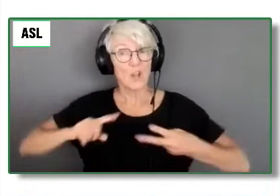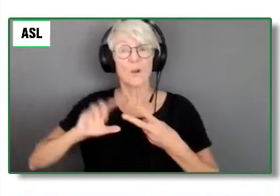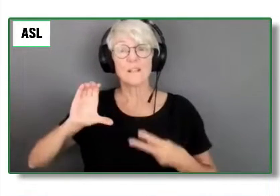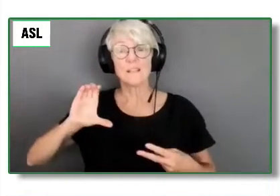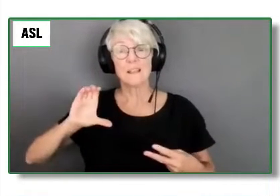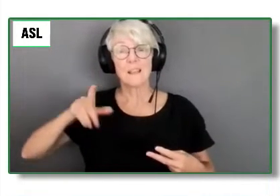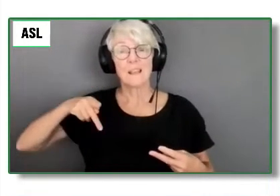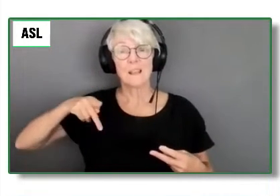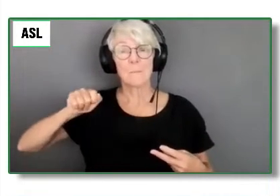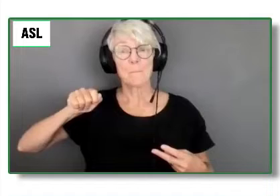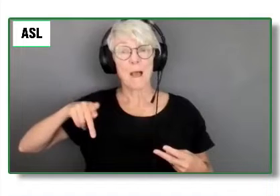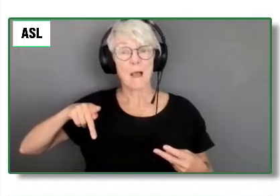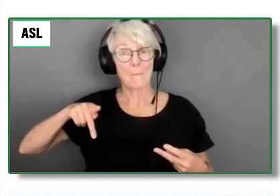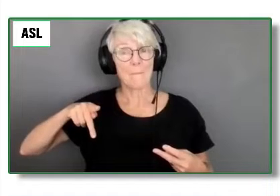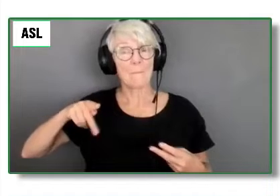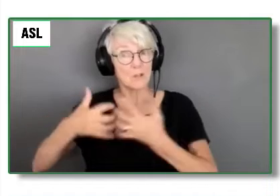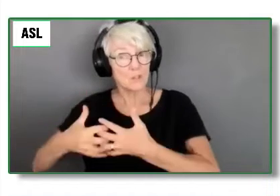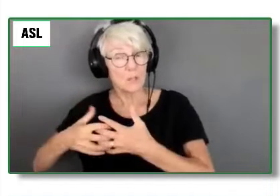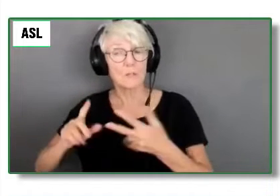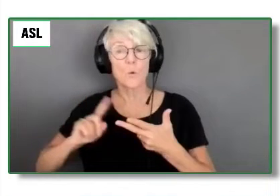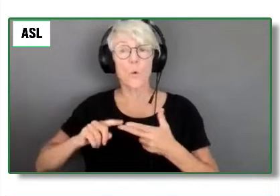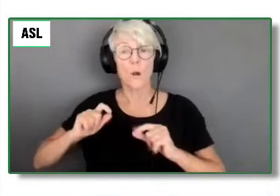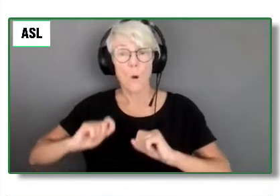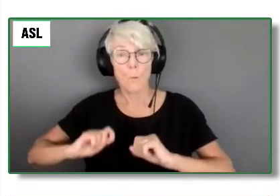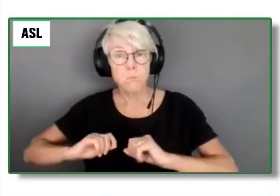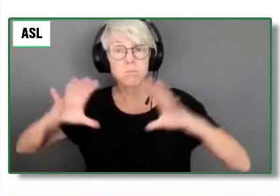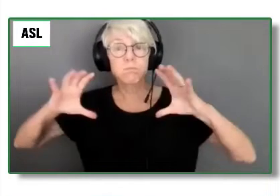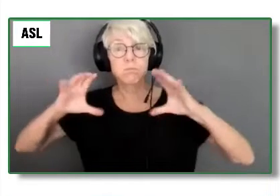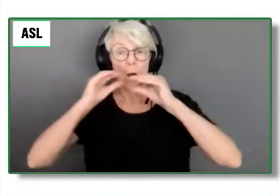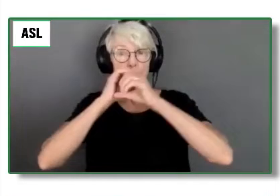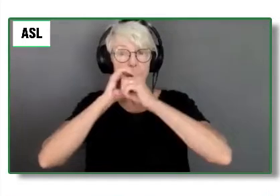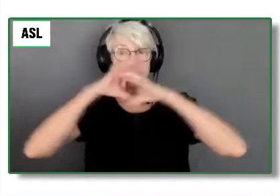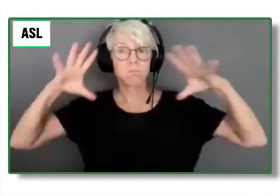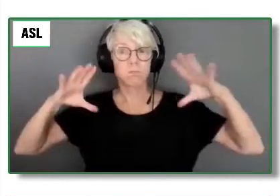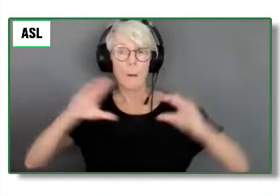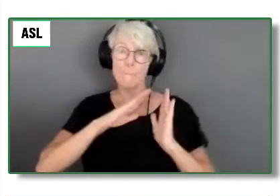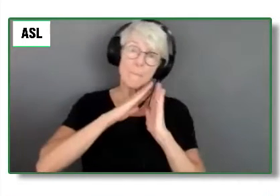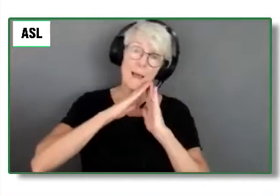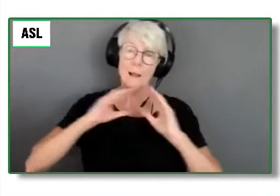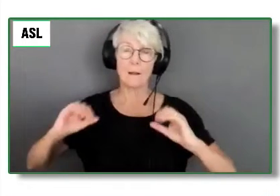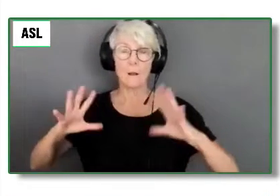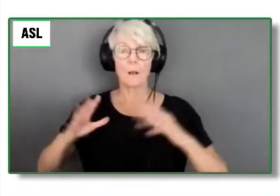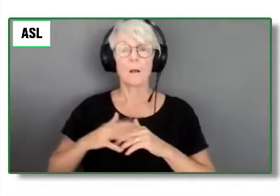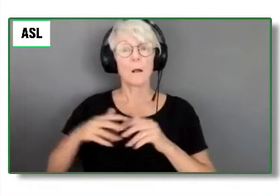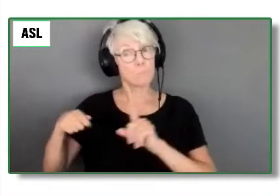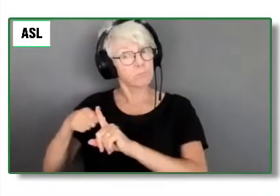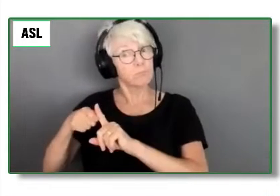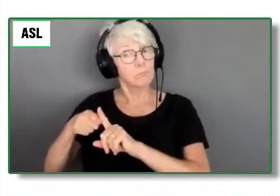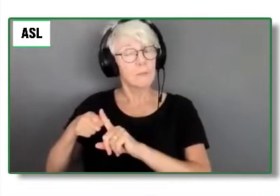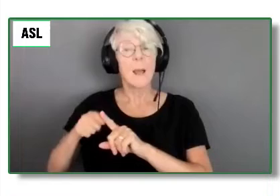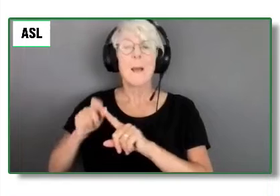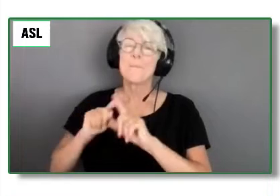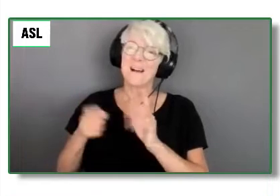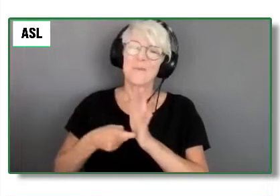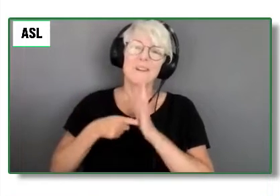and inflate air beds. We can only do this however on a camping trip staffed by East Bay parks